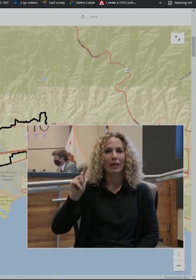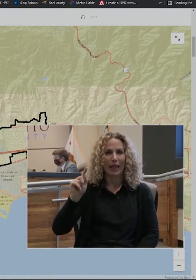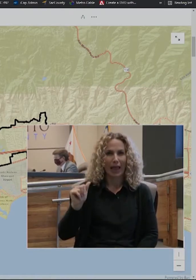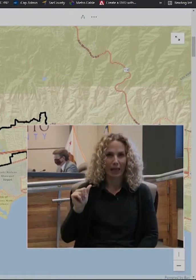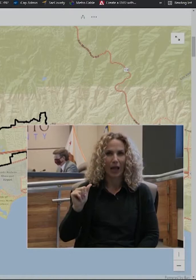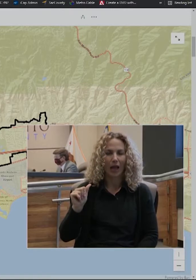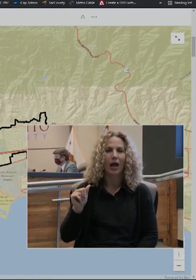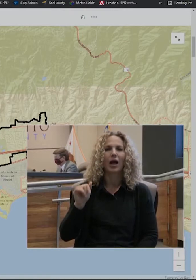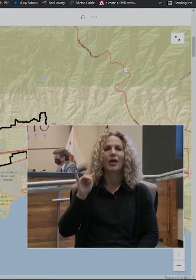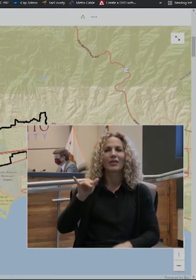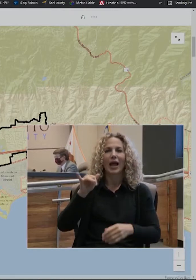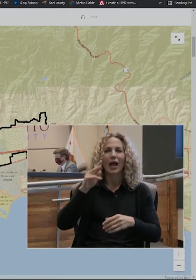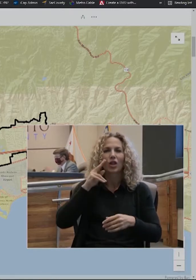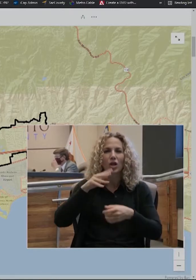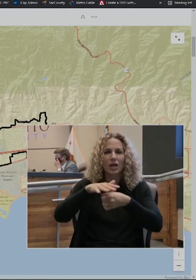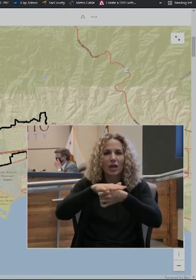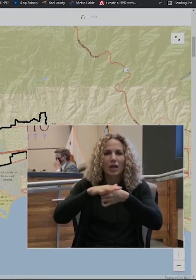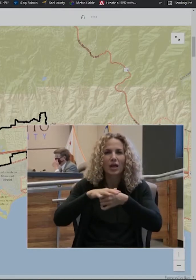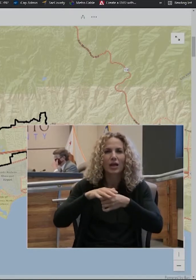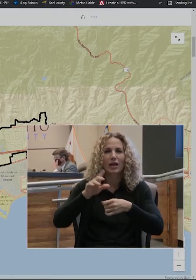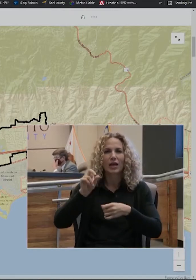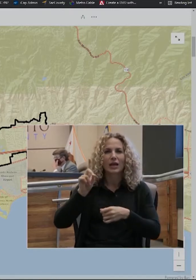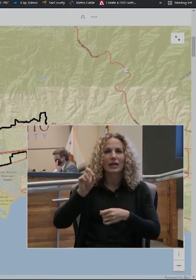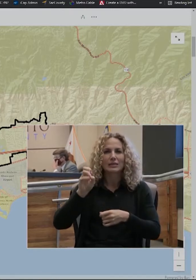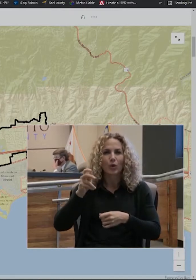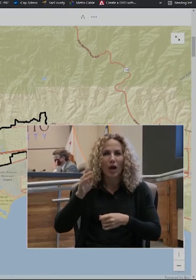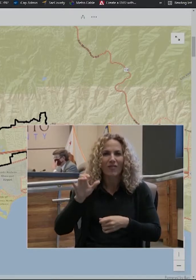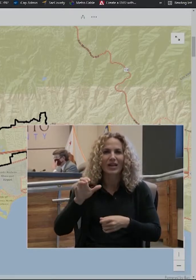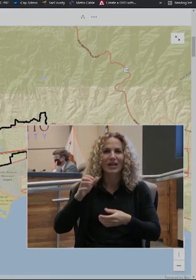SO THIS STORY MAP TOOL CAN GET DATA ON DEMOGRAPHICS AND